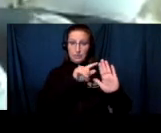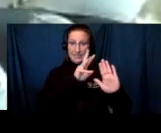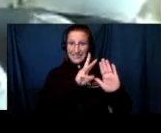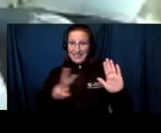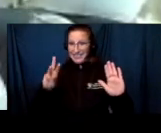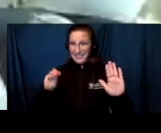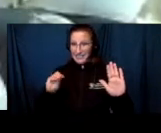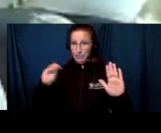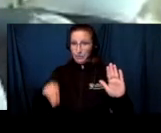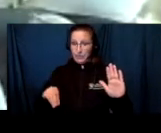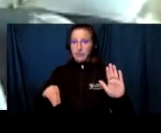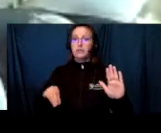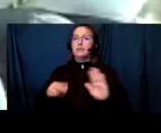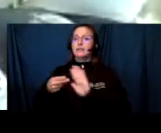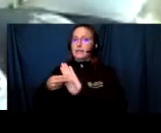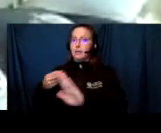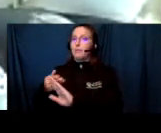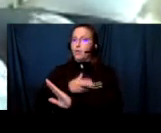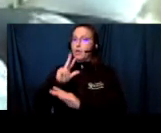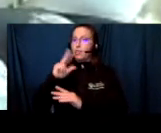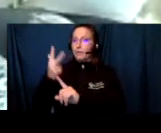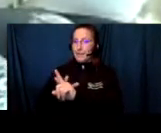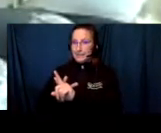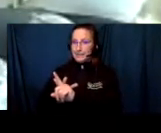to three months of age and that's an important statistic because it